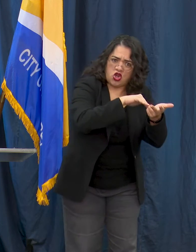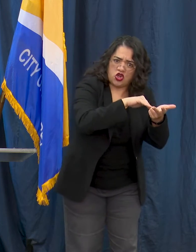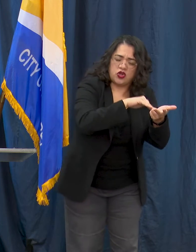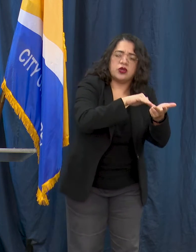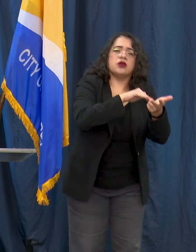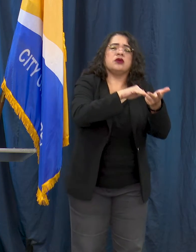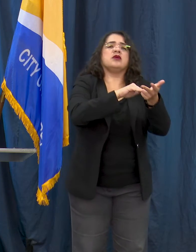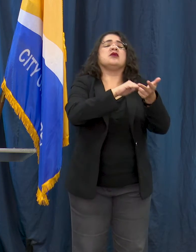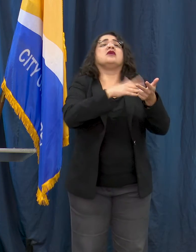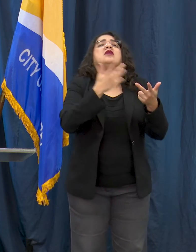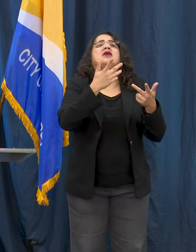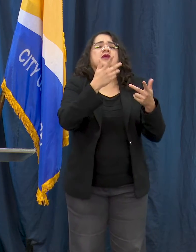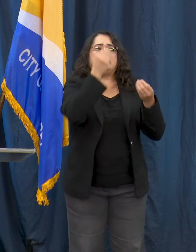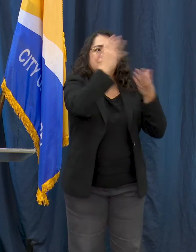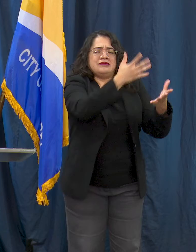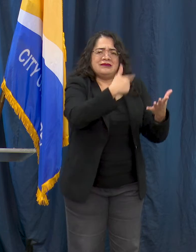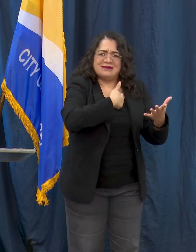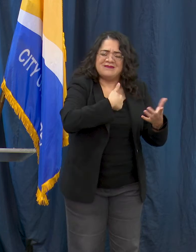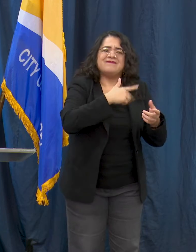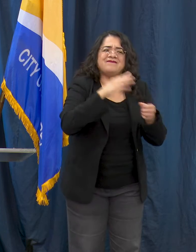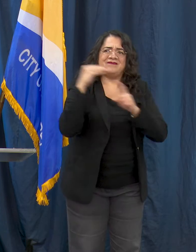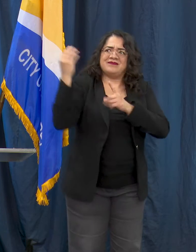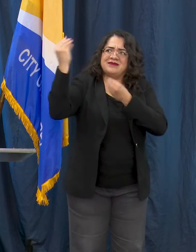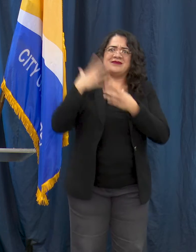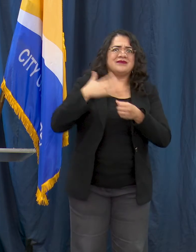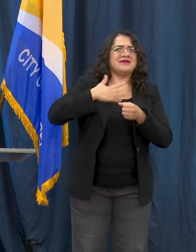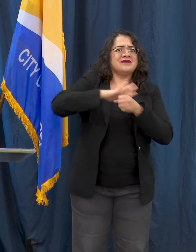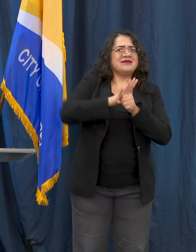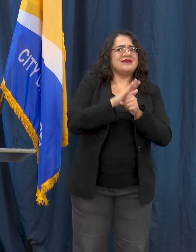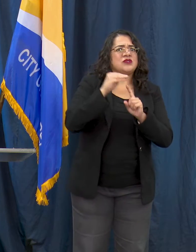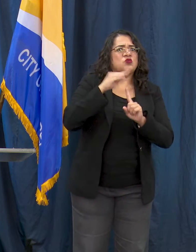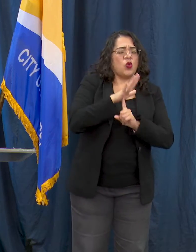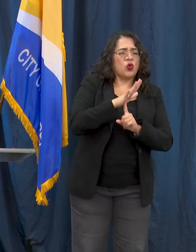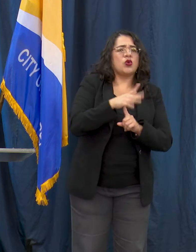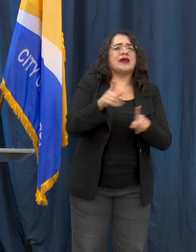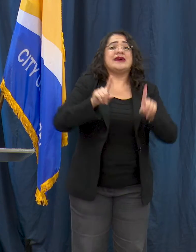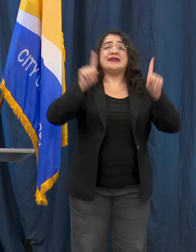locations in the city of Long Beach. Testing is free and accessible to anyone.